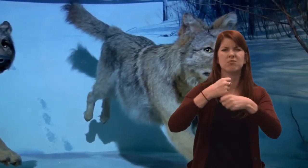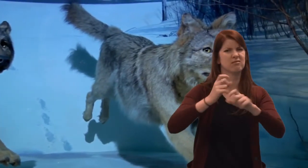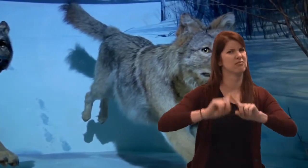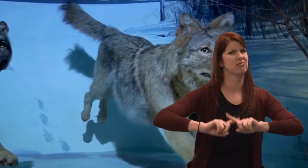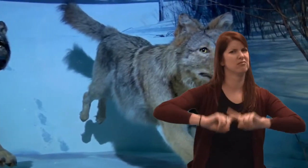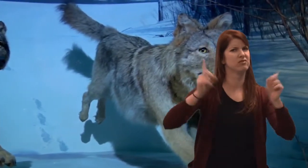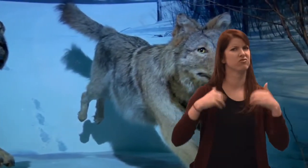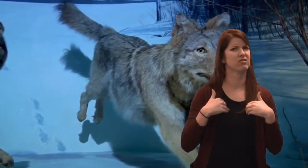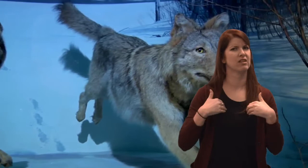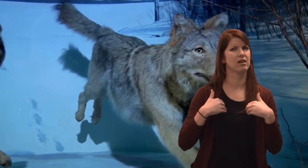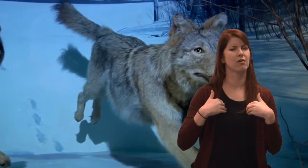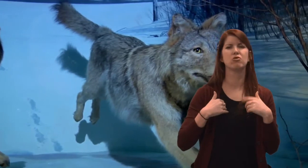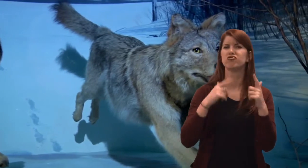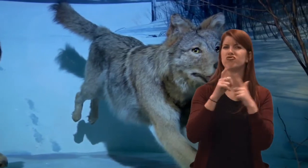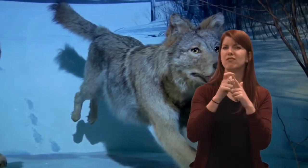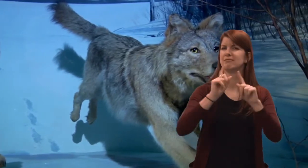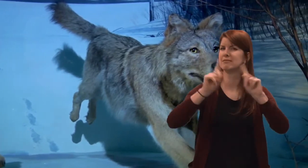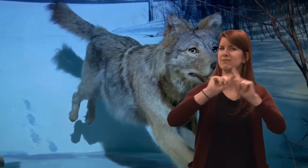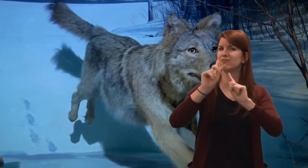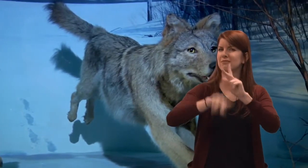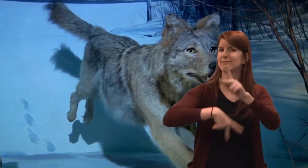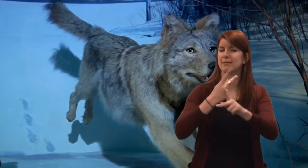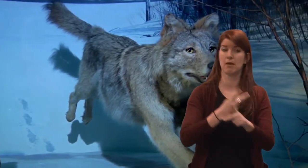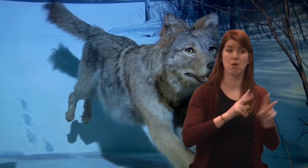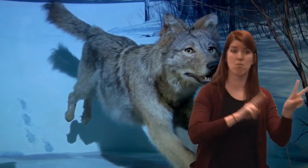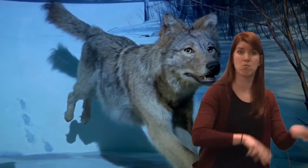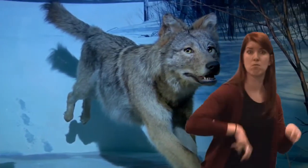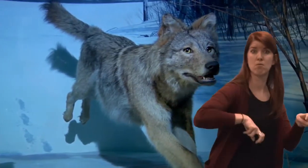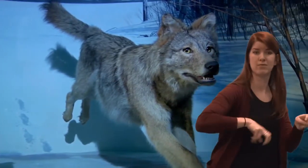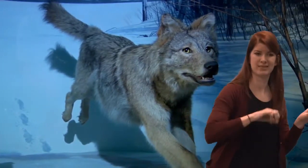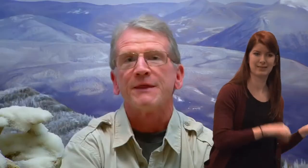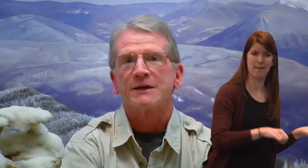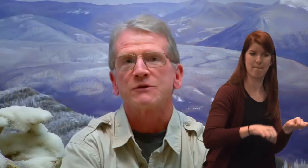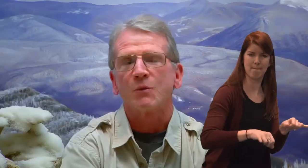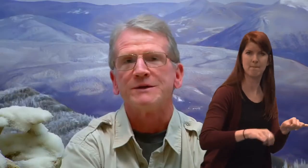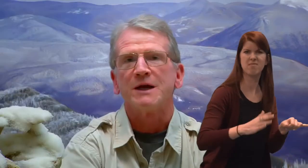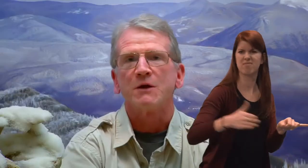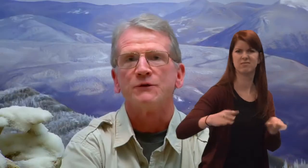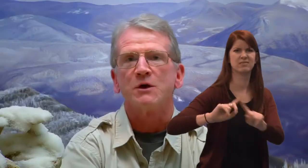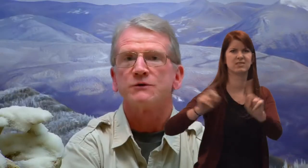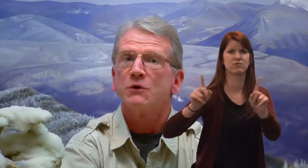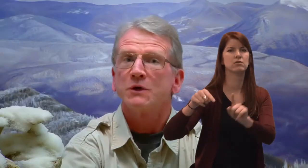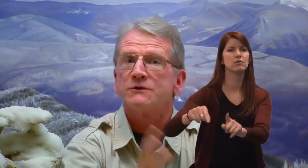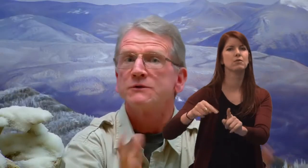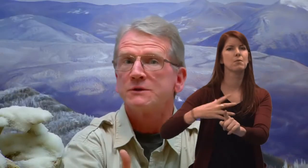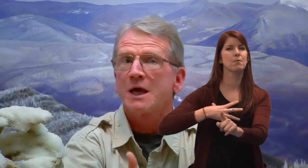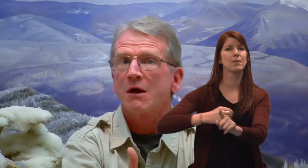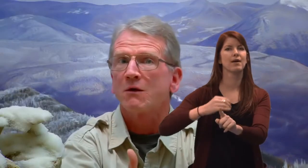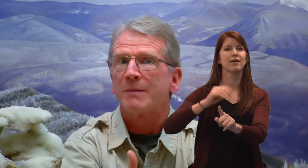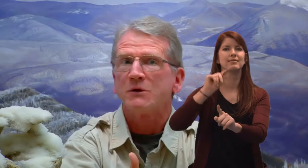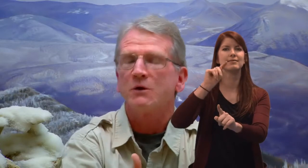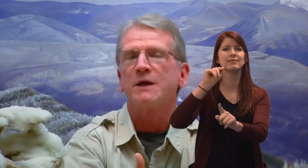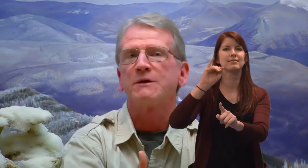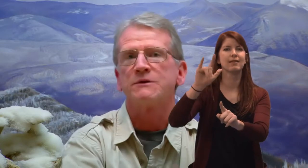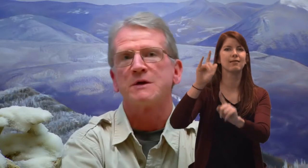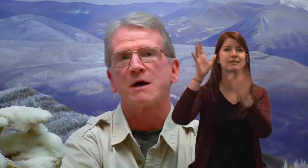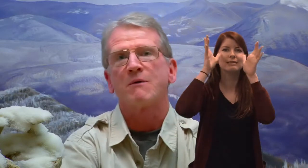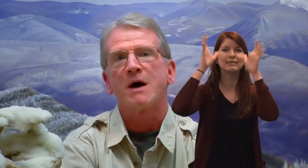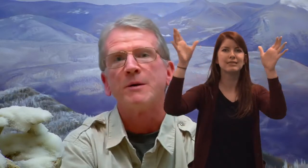that runs with a different pattern, and that's the white-tailed deer, so you can tell by looking at this diorama